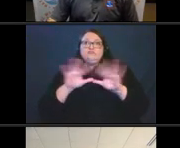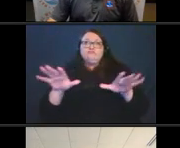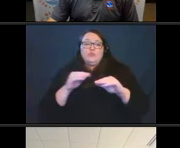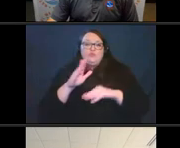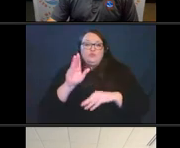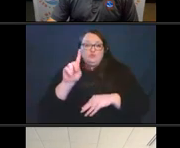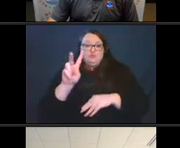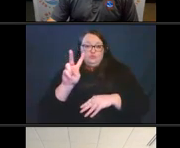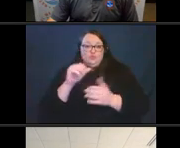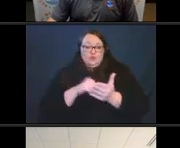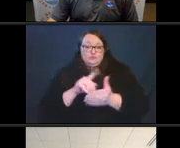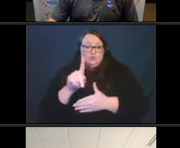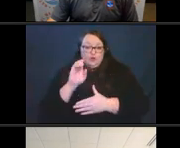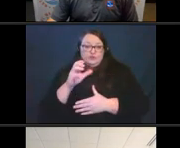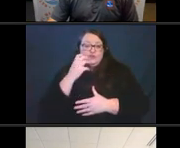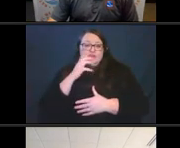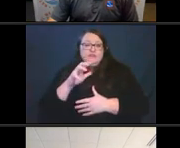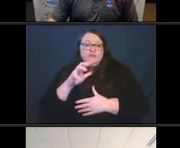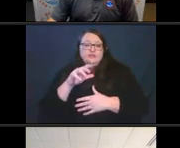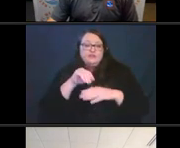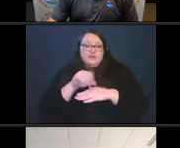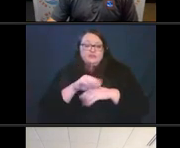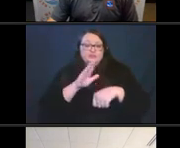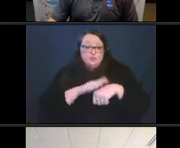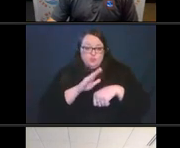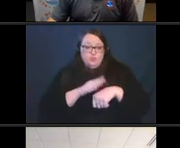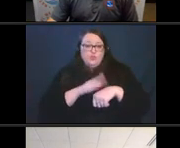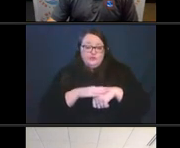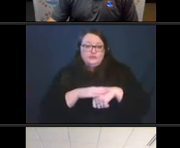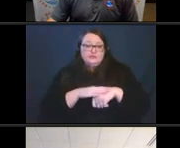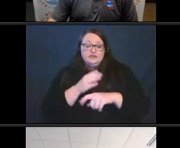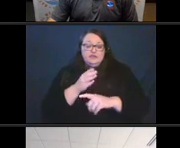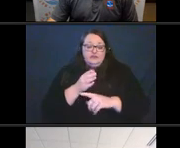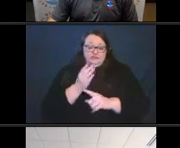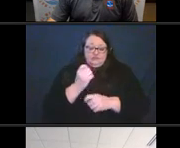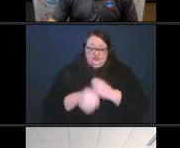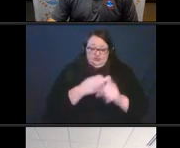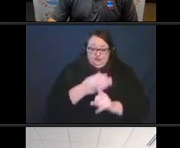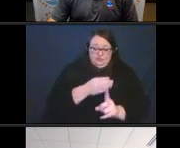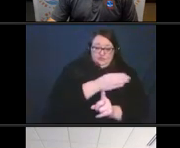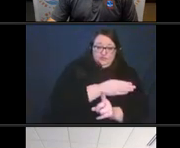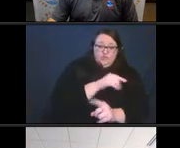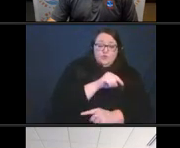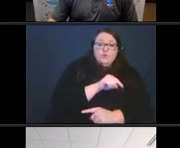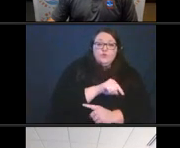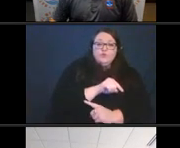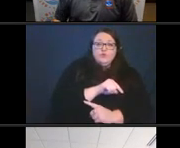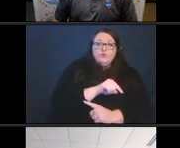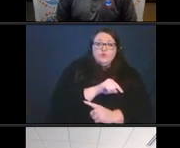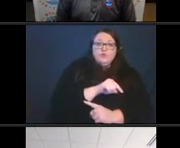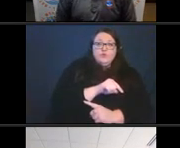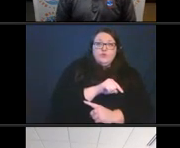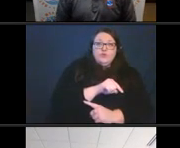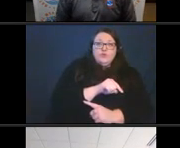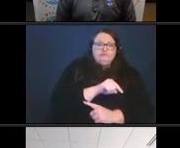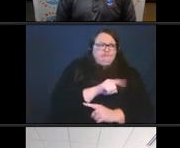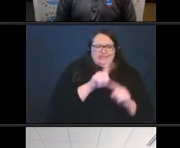advisories and warnings, which the previous year was, I can't remember the exact number,